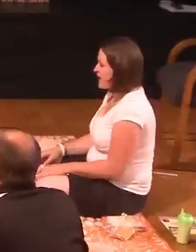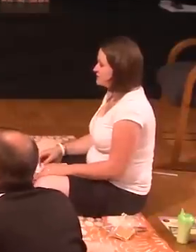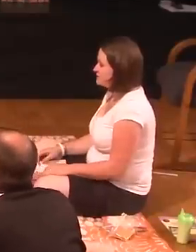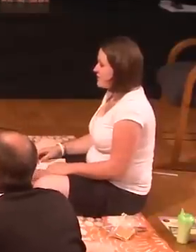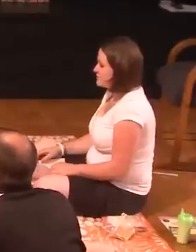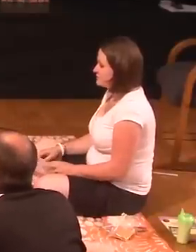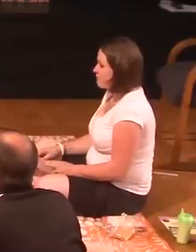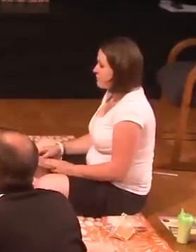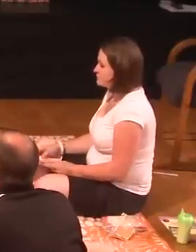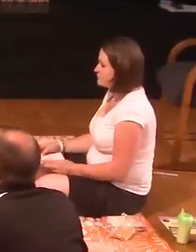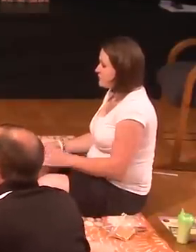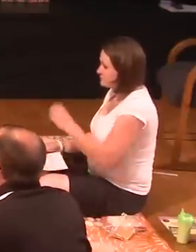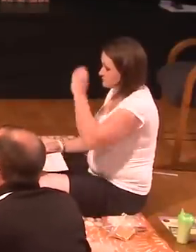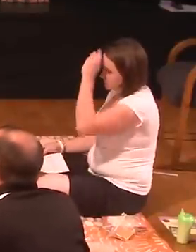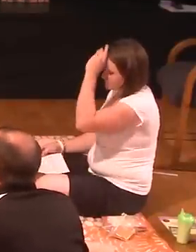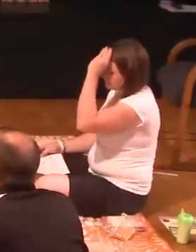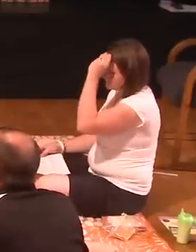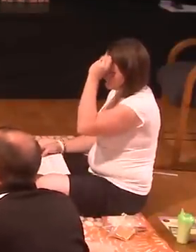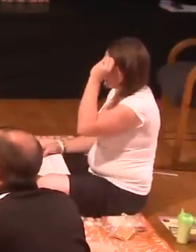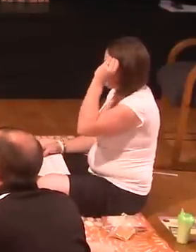Bridget, do you want water or juice?